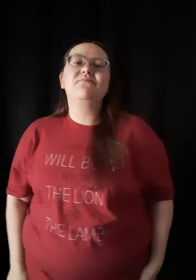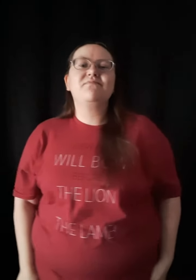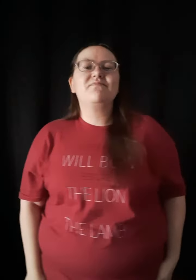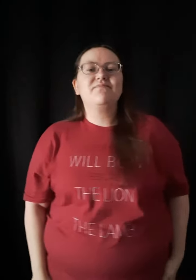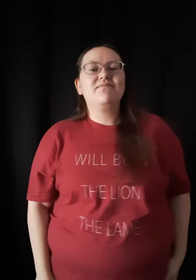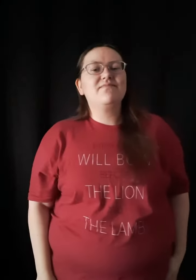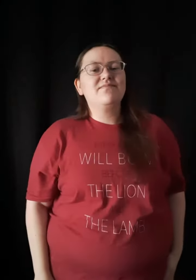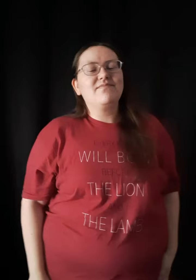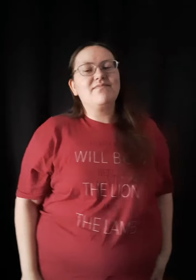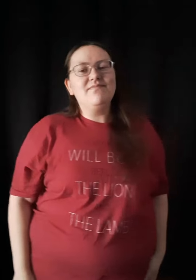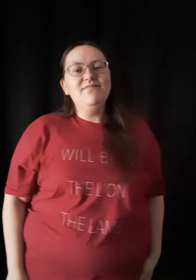Hallelujah.